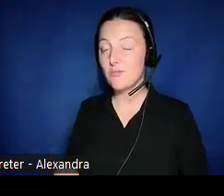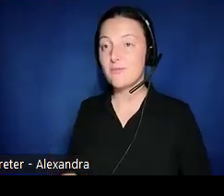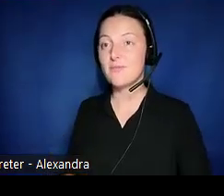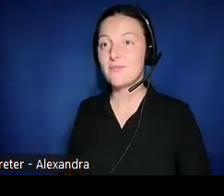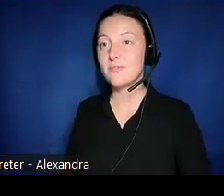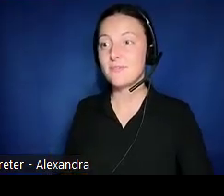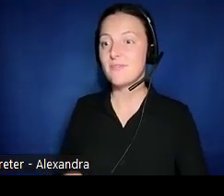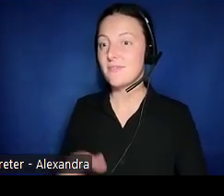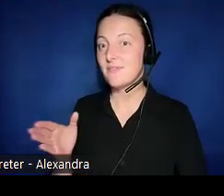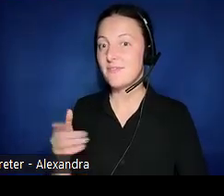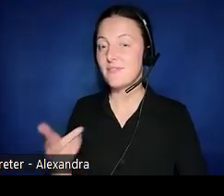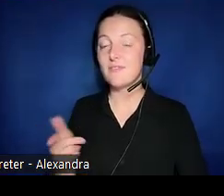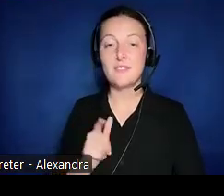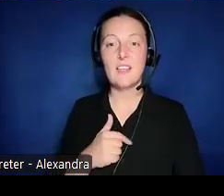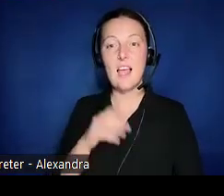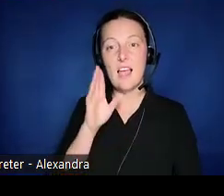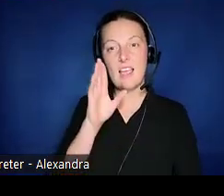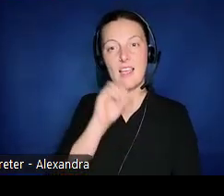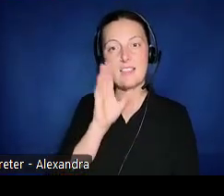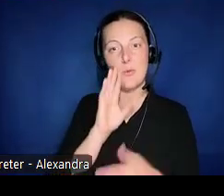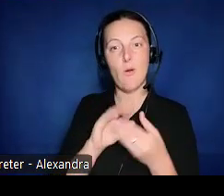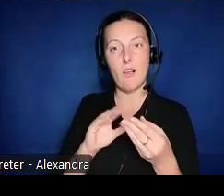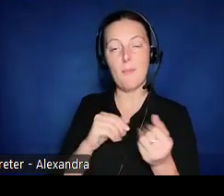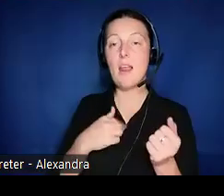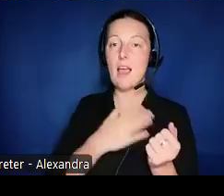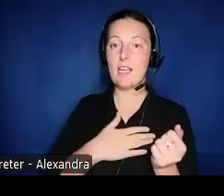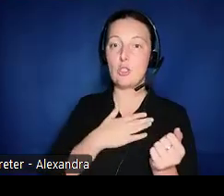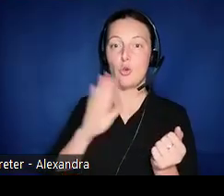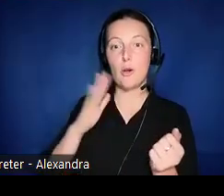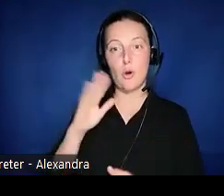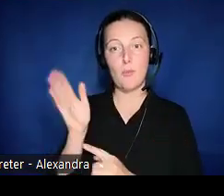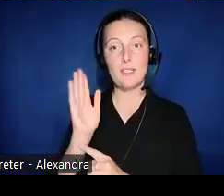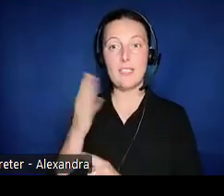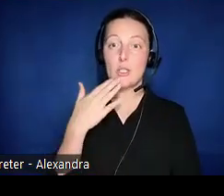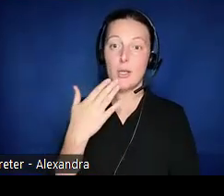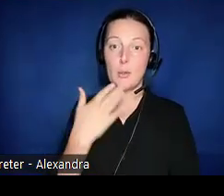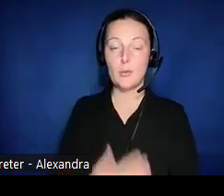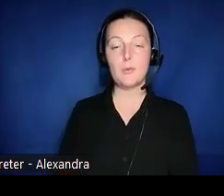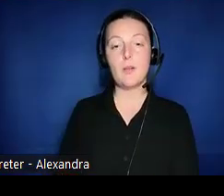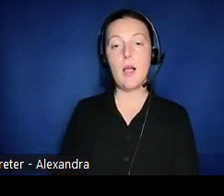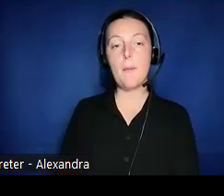I guess I'll make a comment. I also enjoyed your presentation very uh thank you. Um my comment is